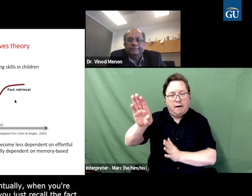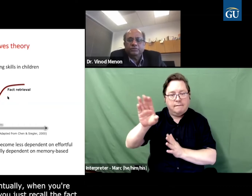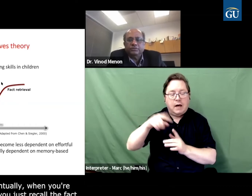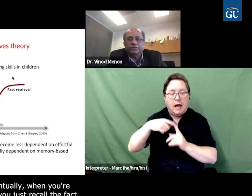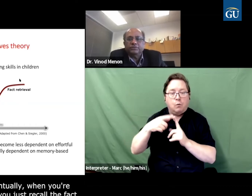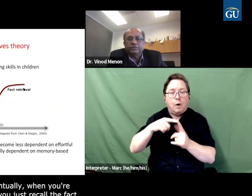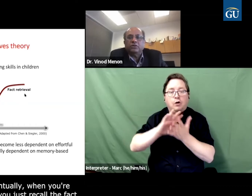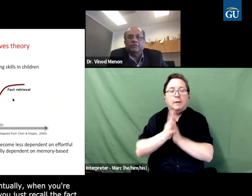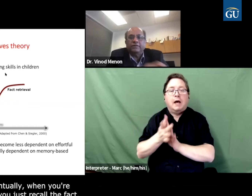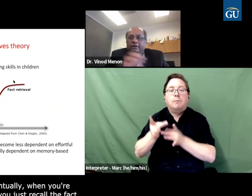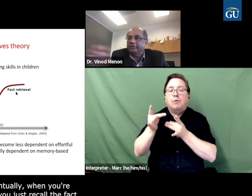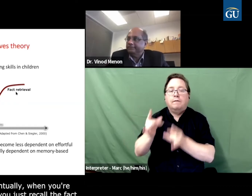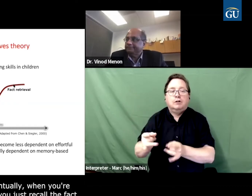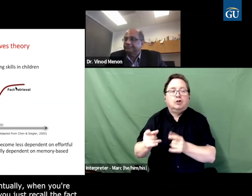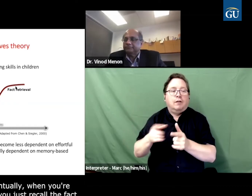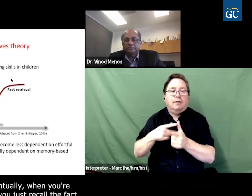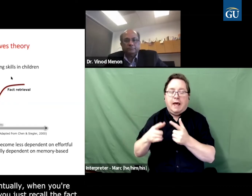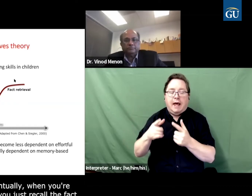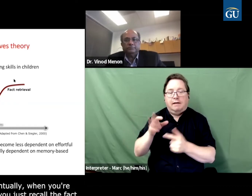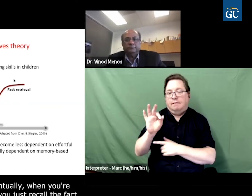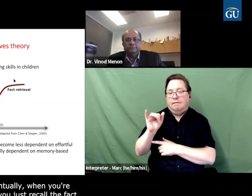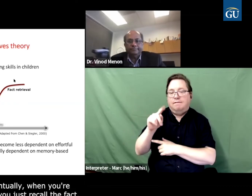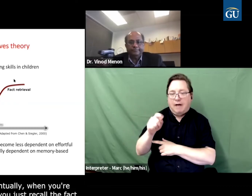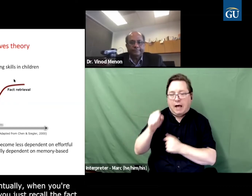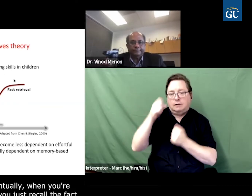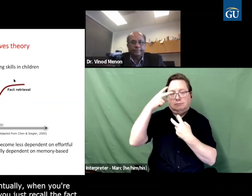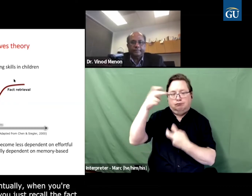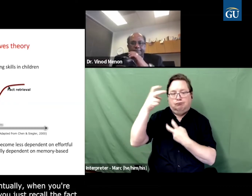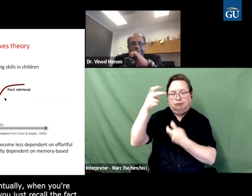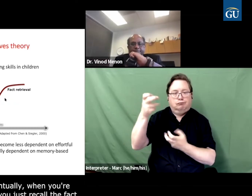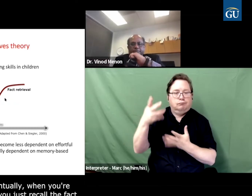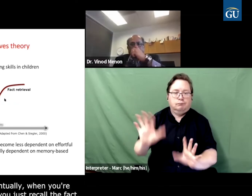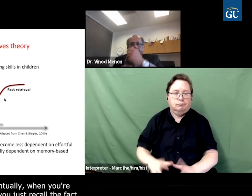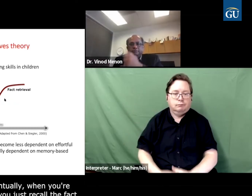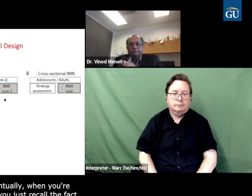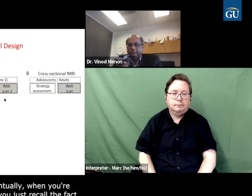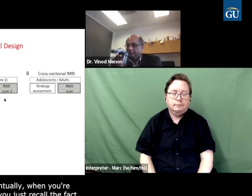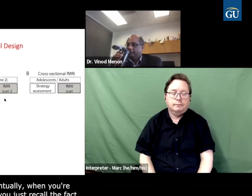proficient you just recall the fact